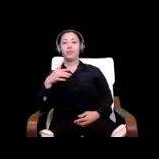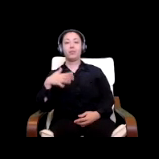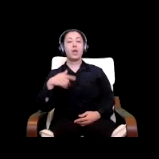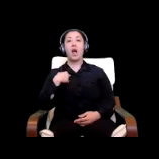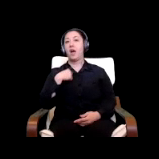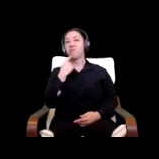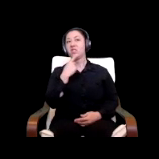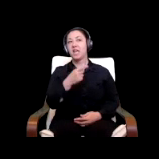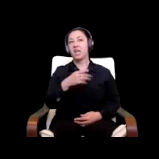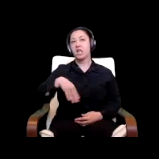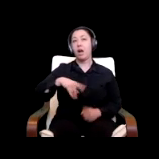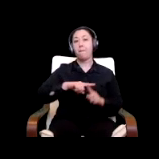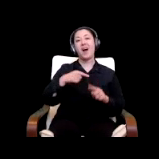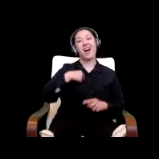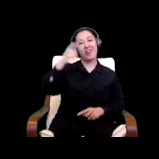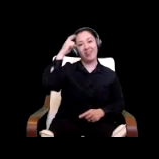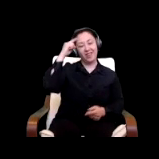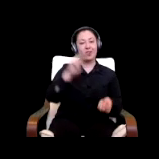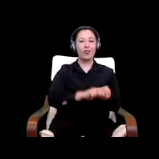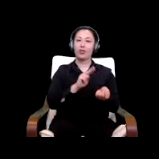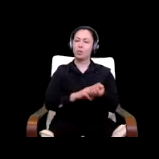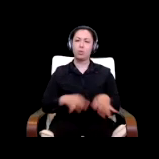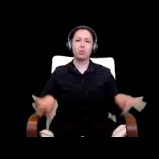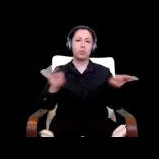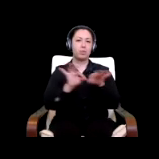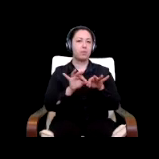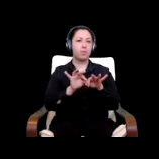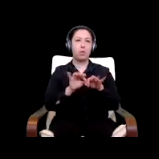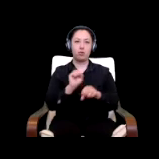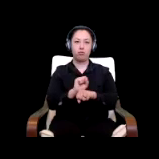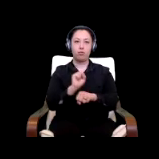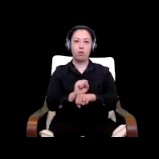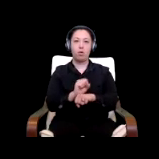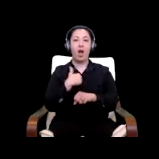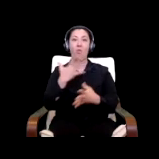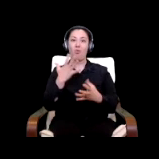love to research more. When I was working at Cincinnati children's last summer, there